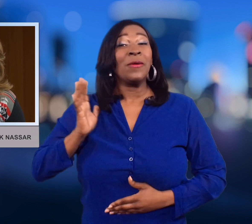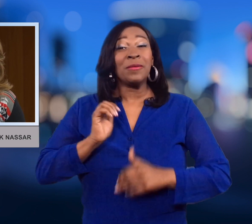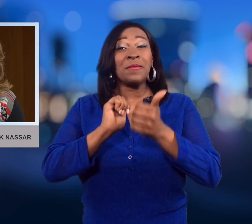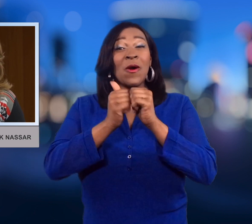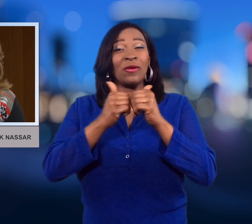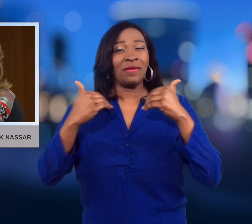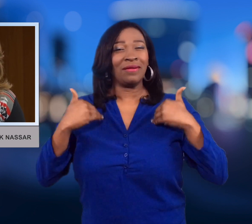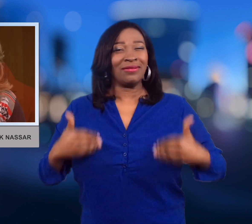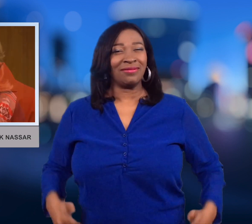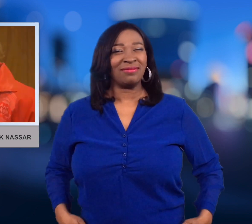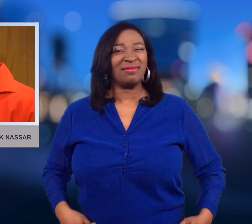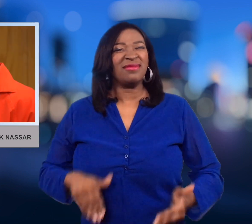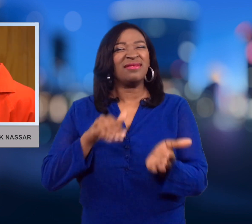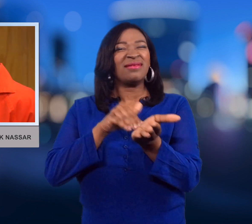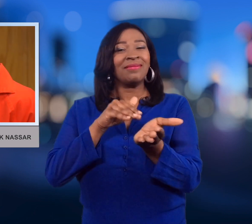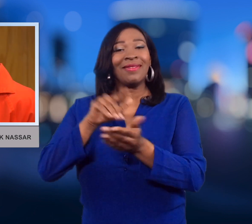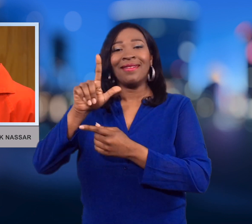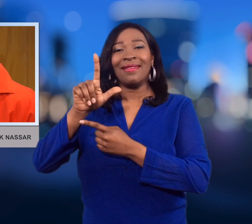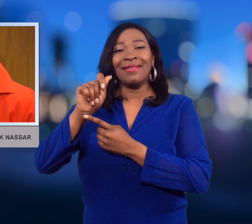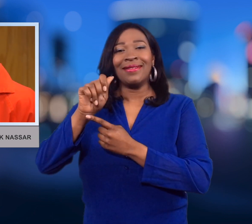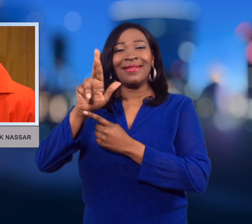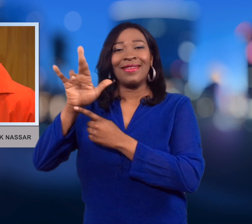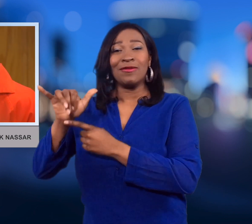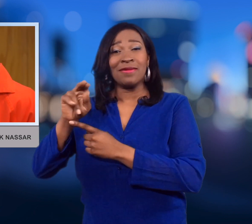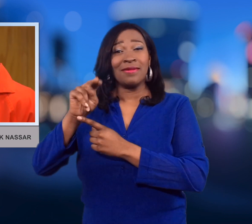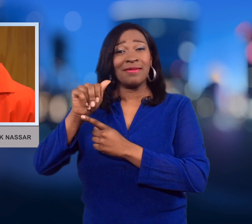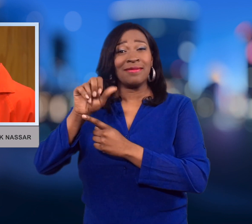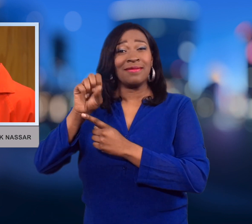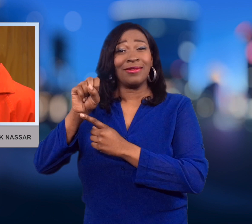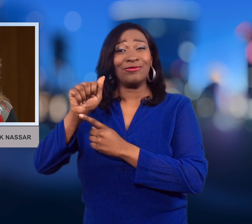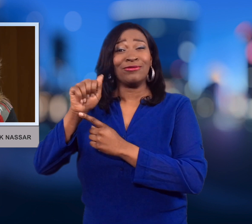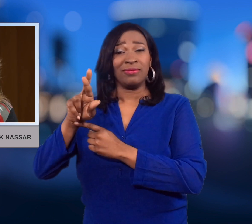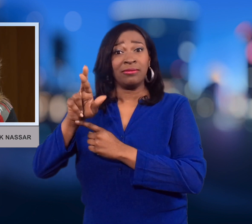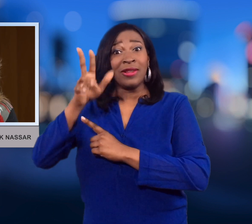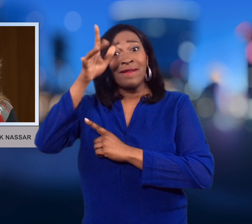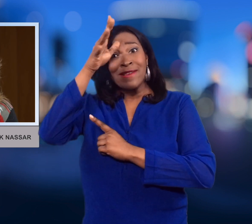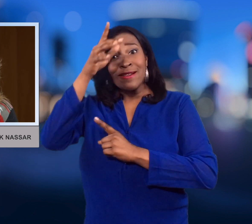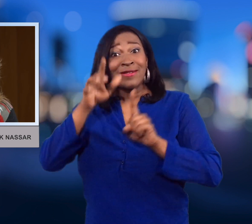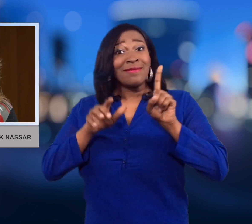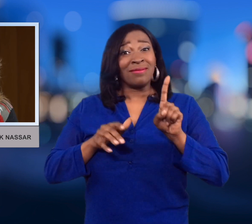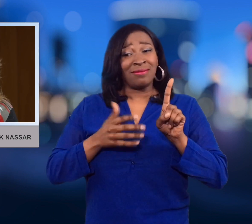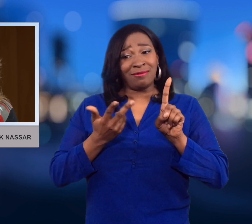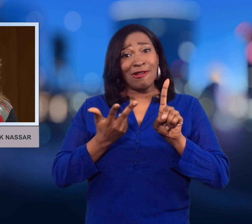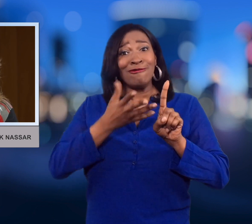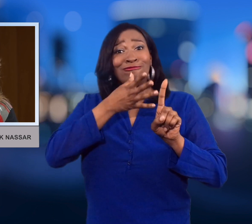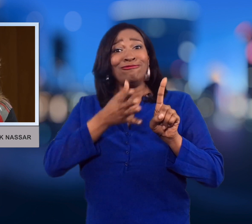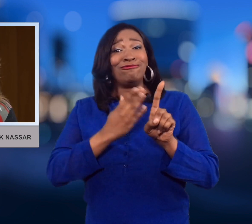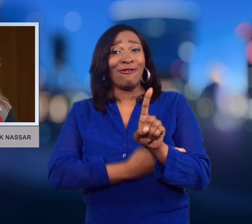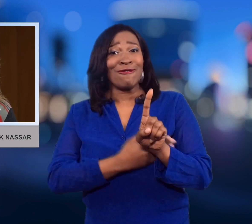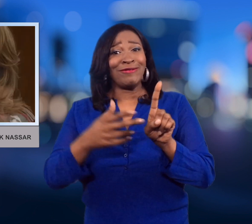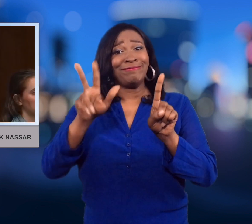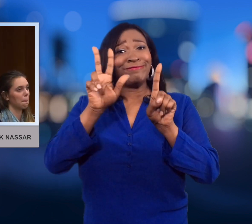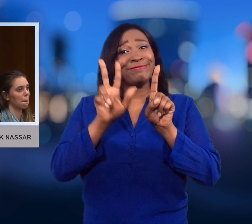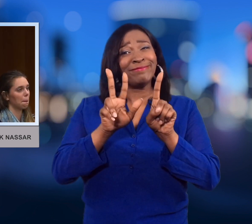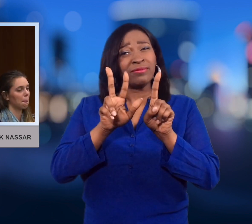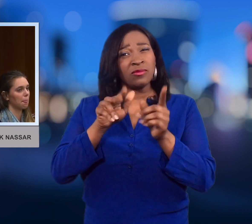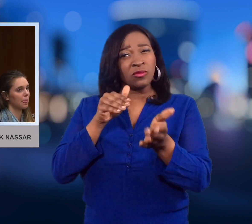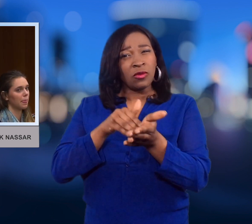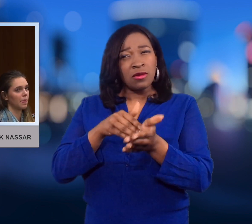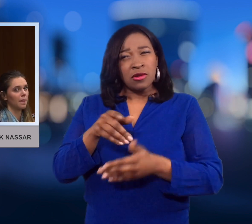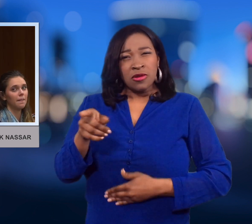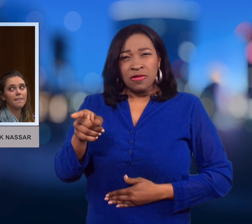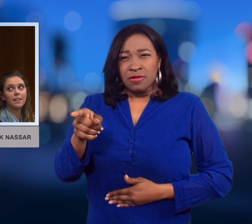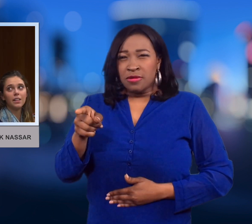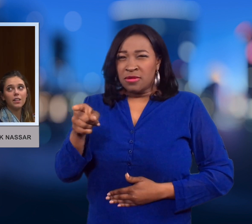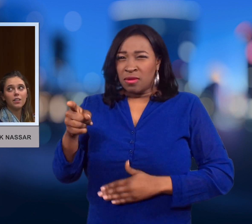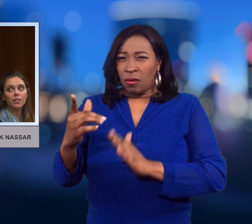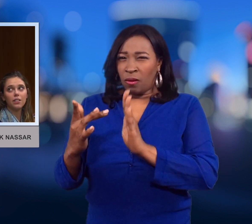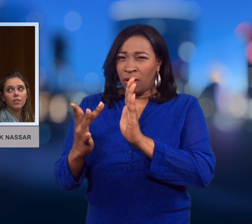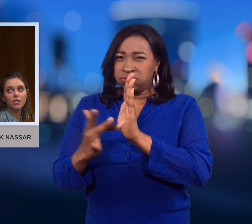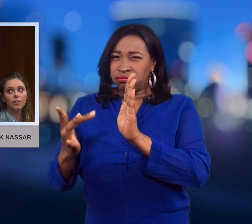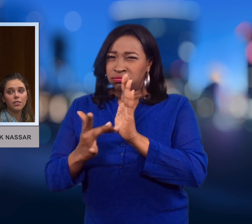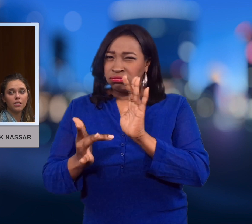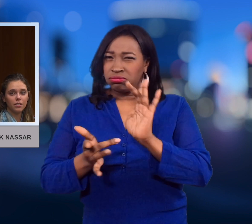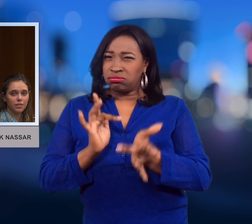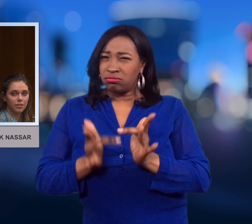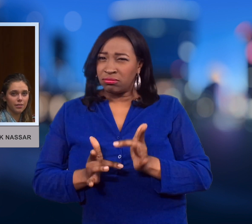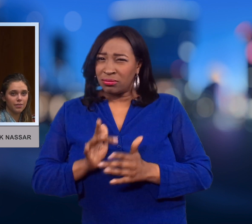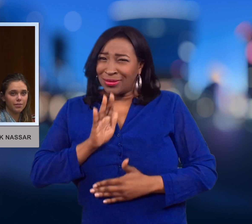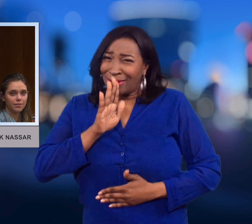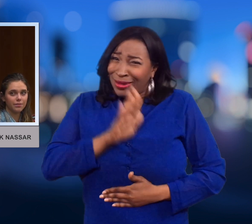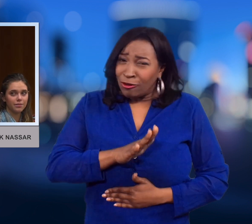During the sentencing hearing for former sports physician Larry Nassar, the father of three